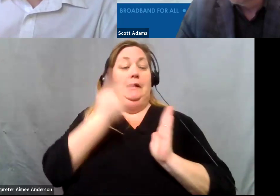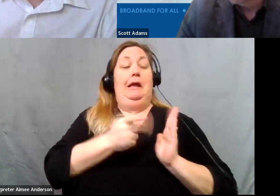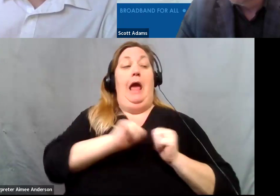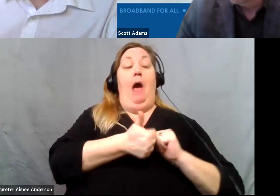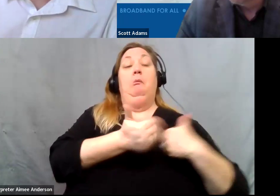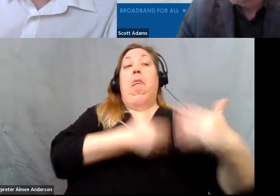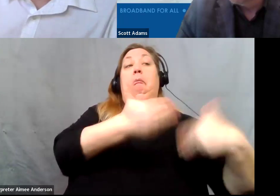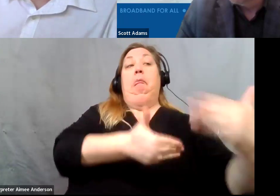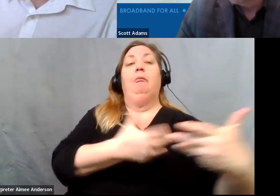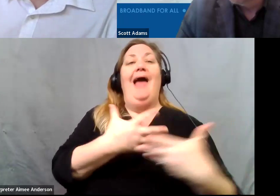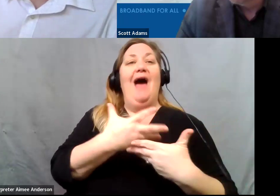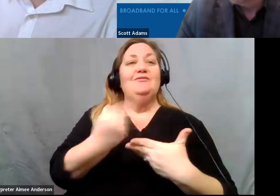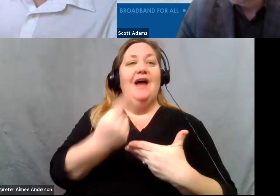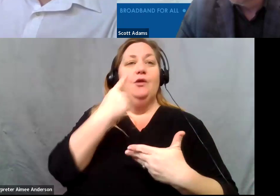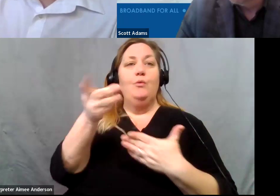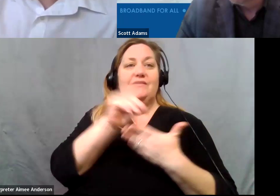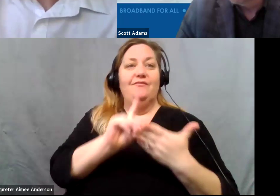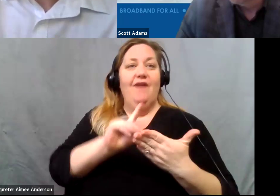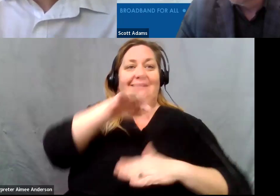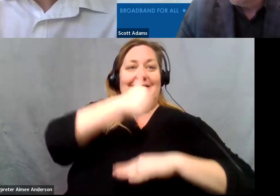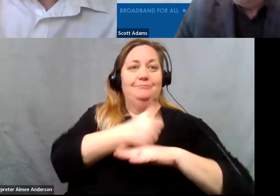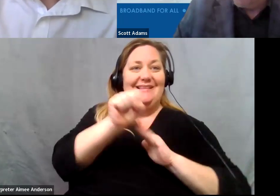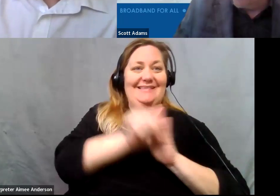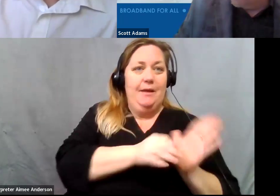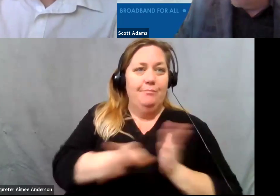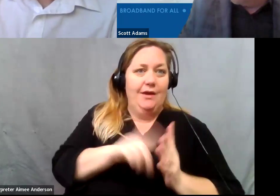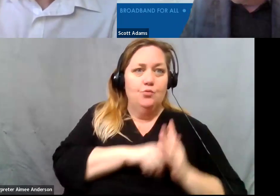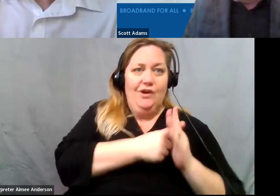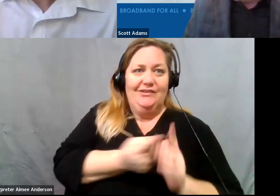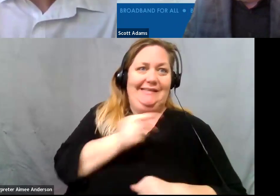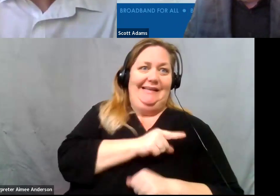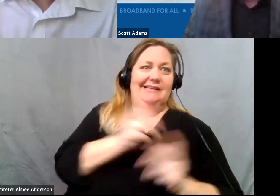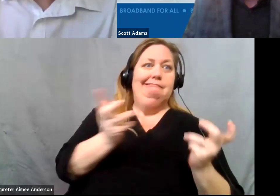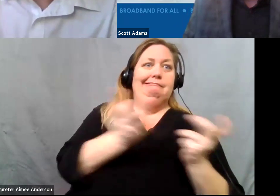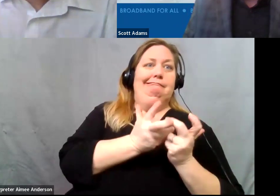envelope that was defined by the state plan. Got it. Thanks for the question, for further